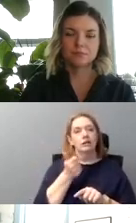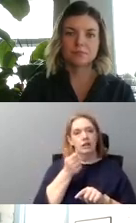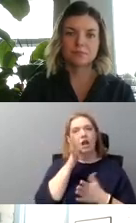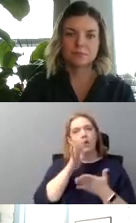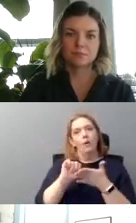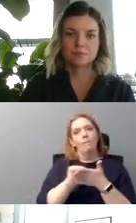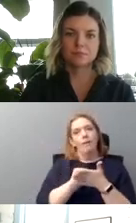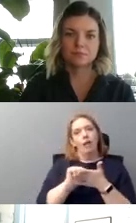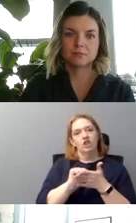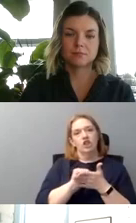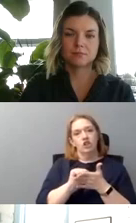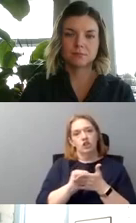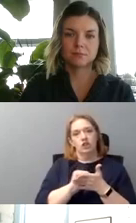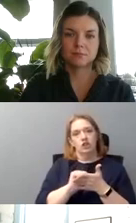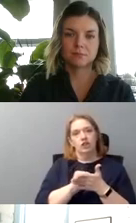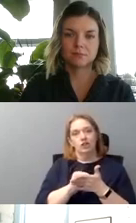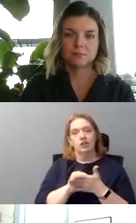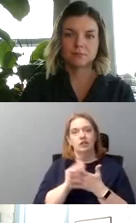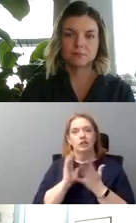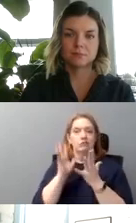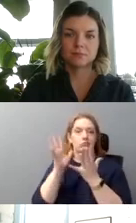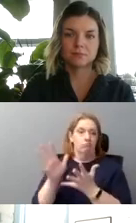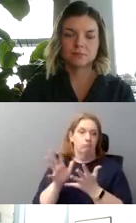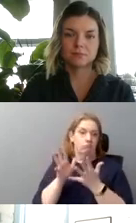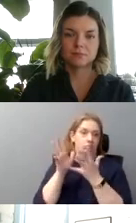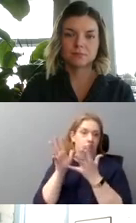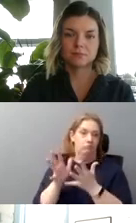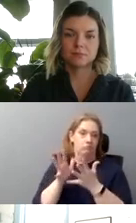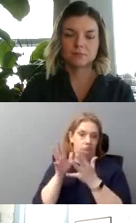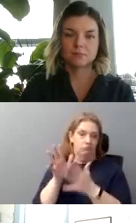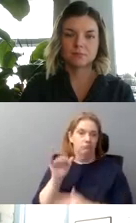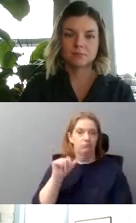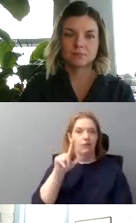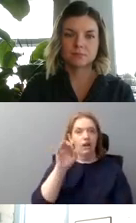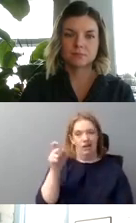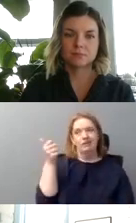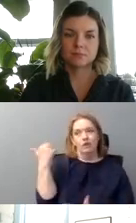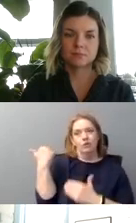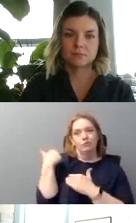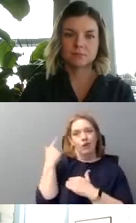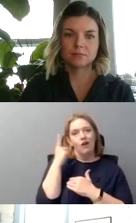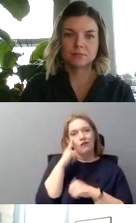and after it was sitting for a while, Alex was in charge of doing the restoration work for it,